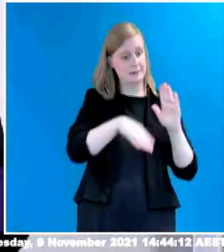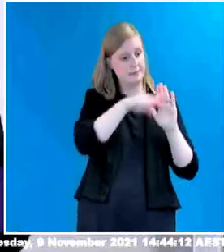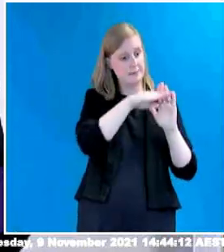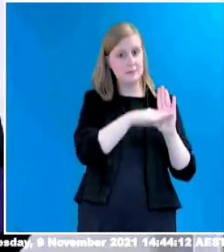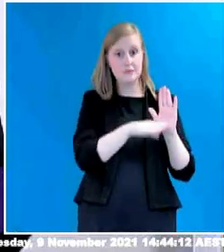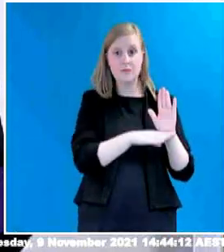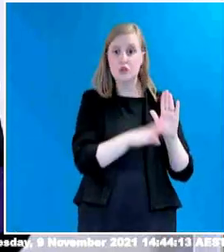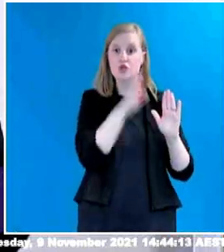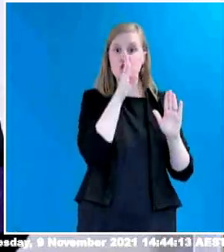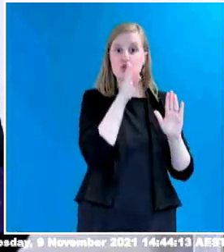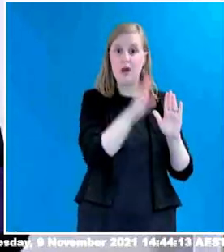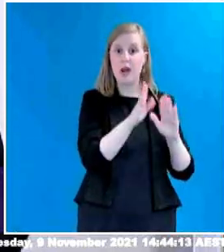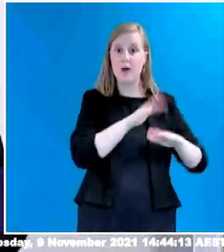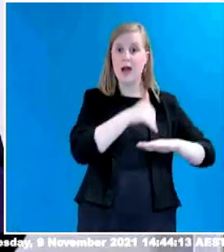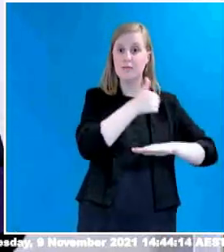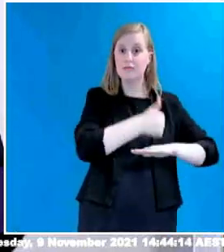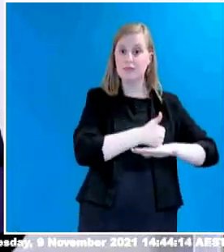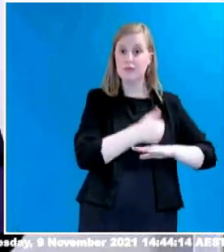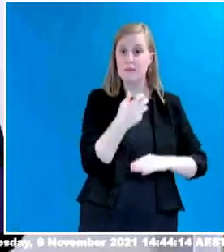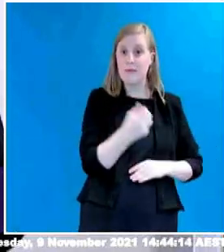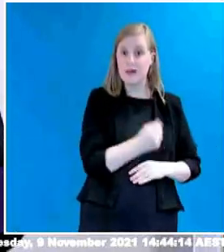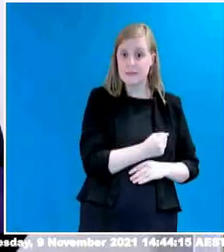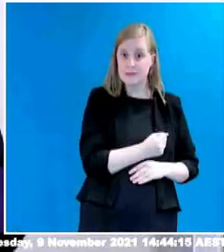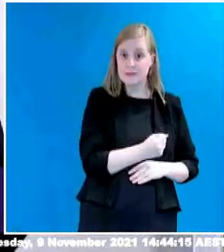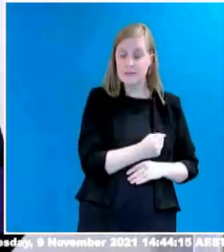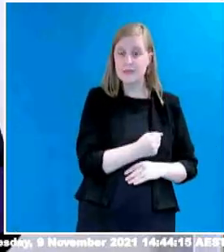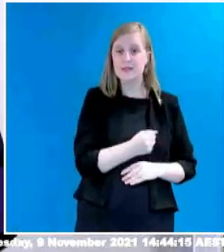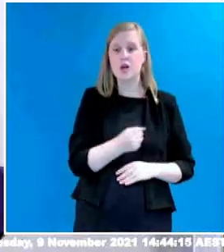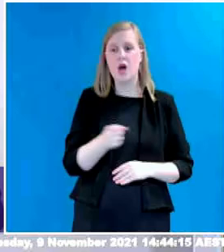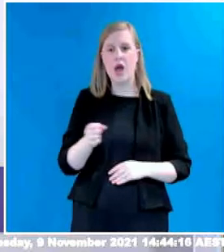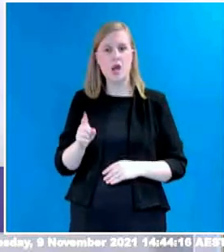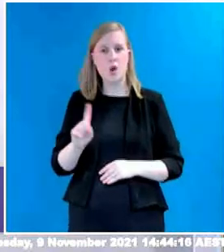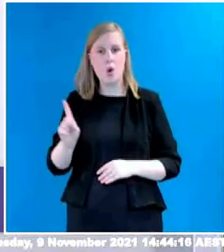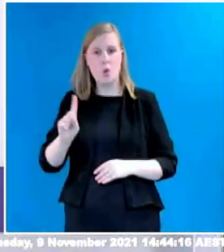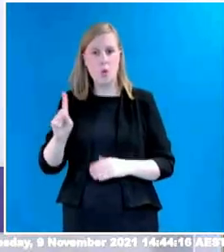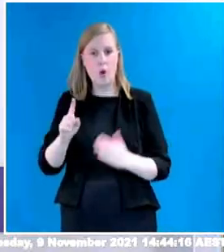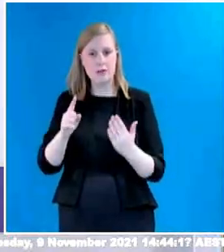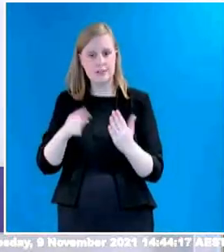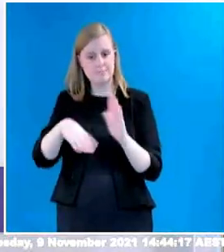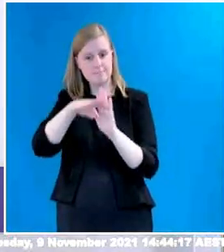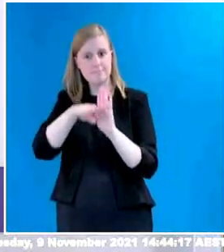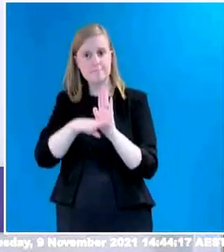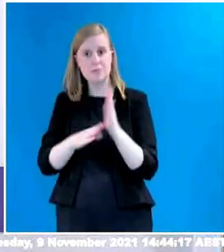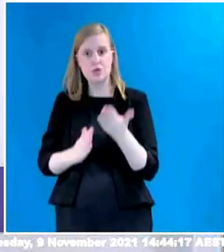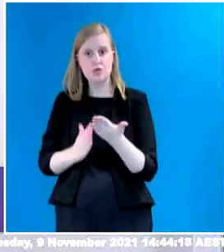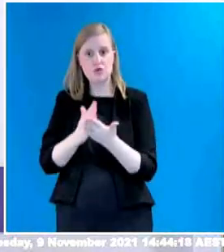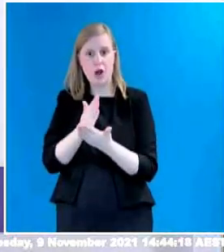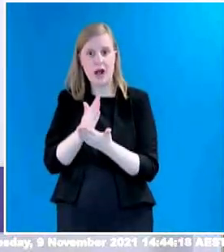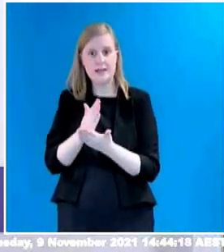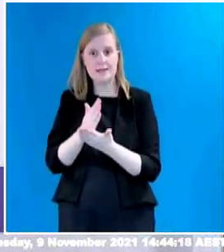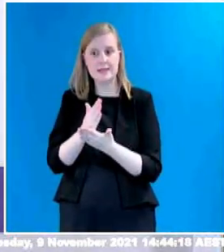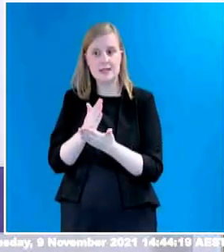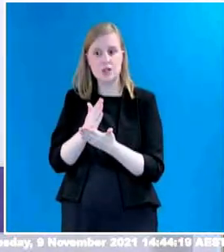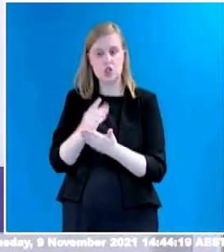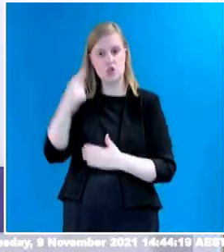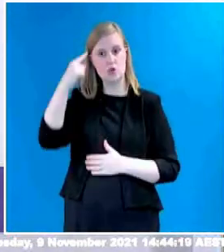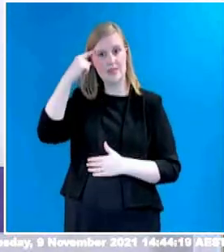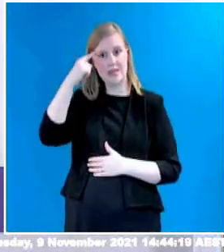consider to be progressively realised? Are you able to assist us in understanding how the Commonwealth